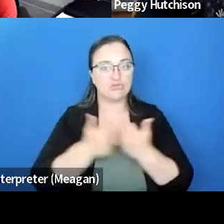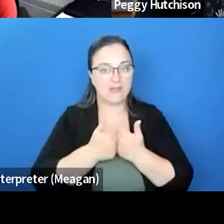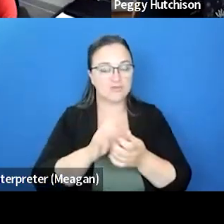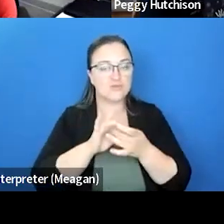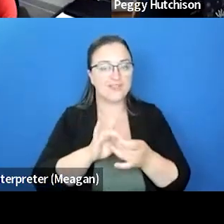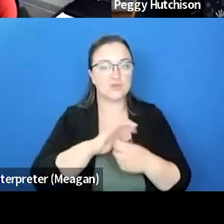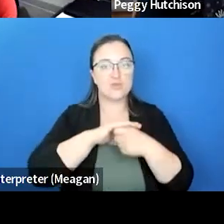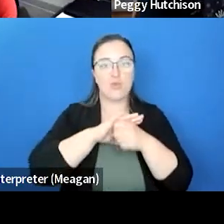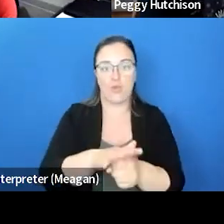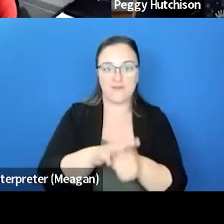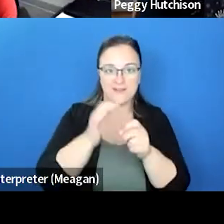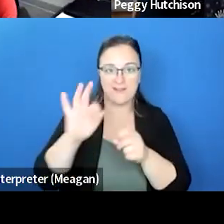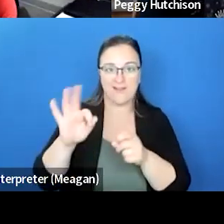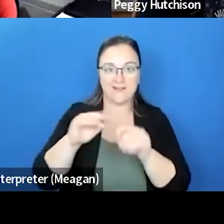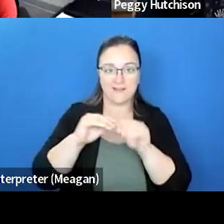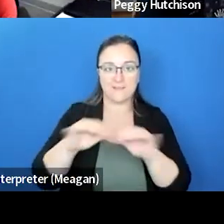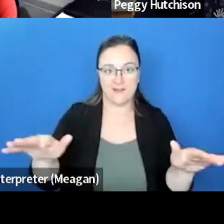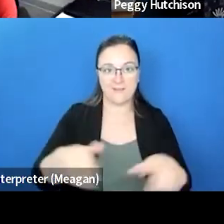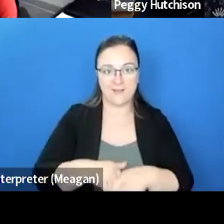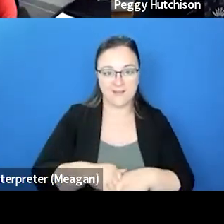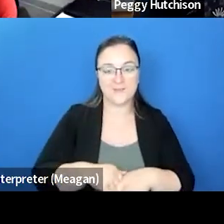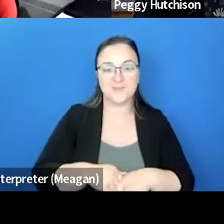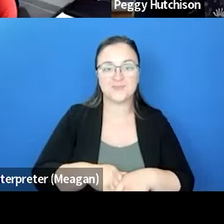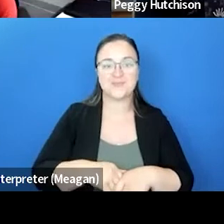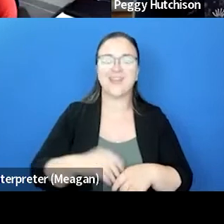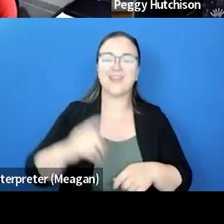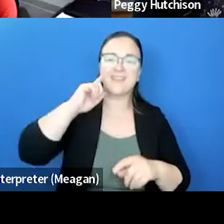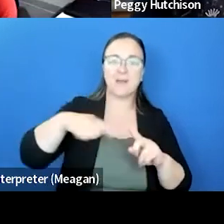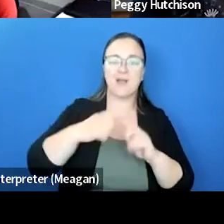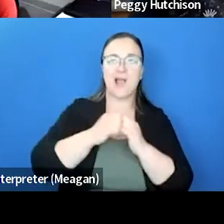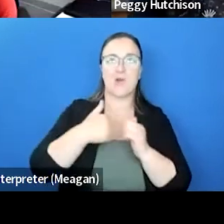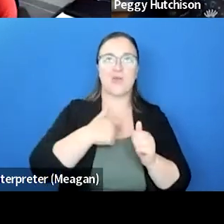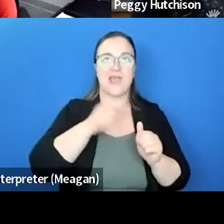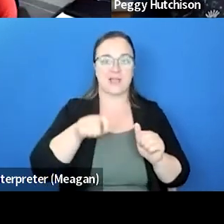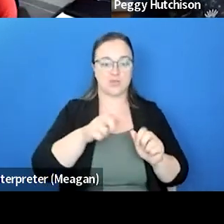of the COVID-19 pandemic and really thinking about how we've had to pivot and adjust